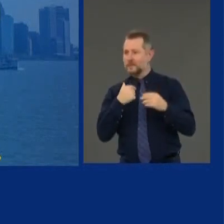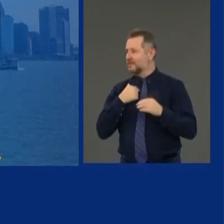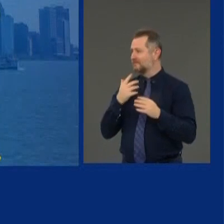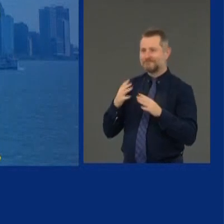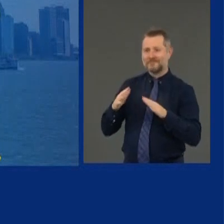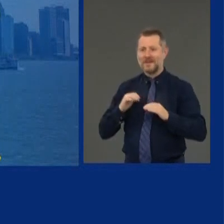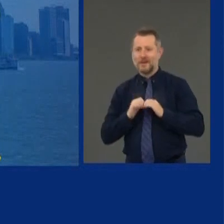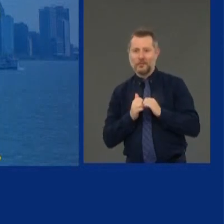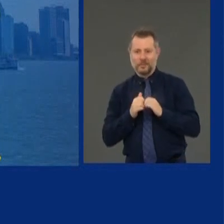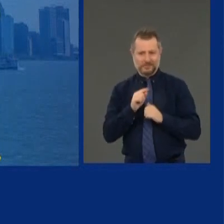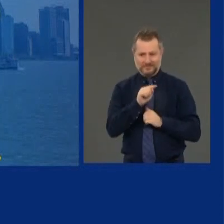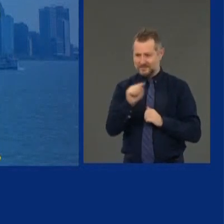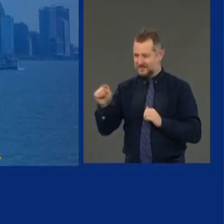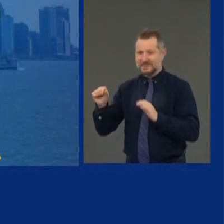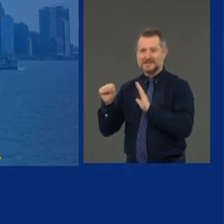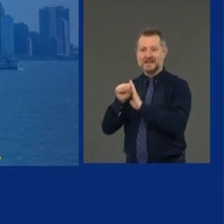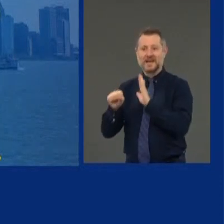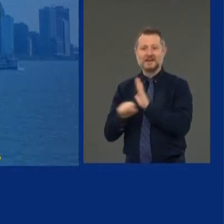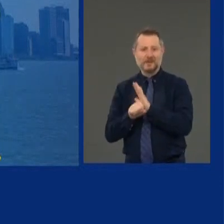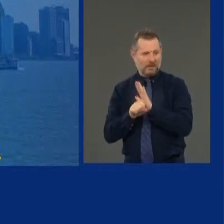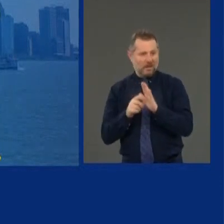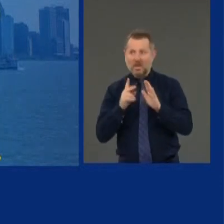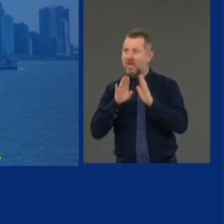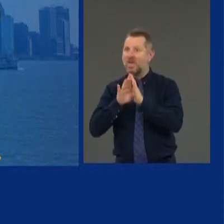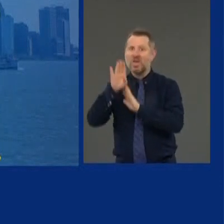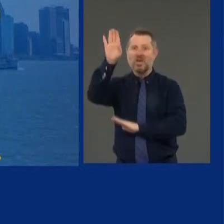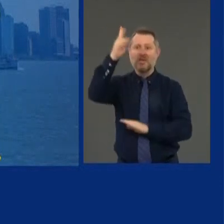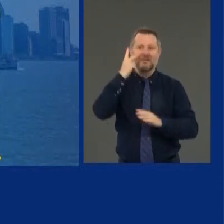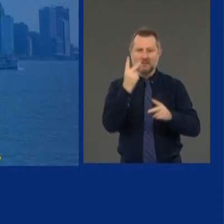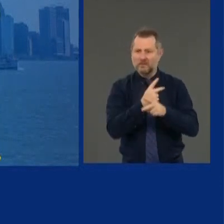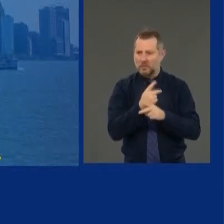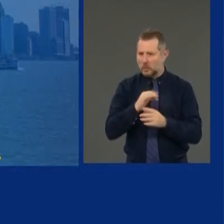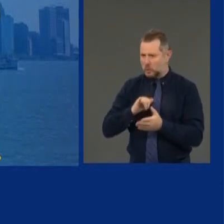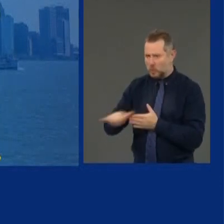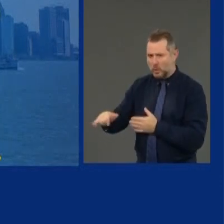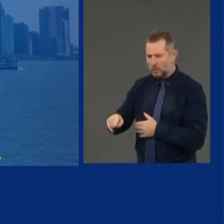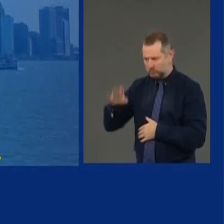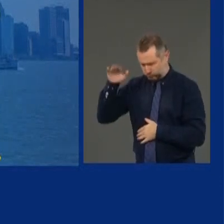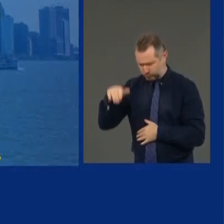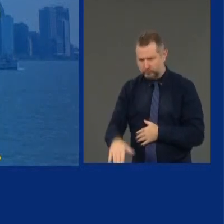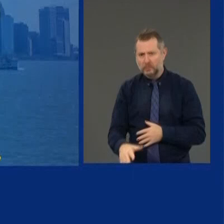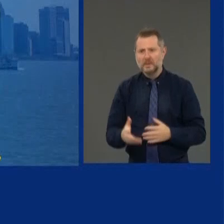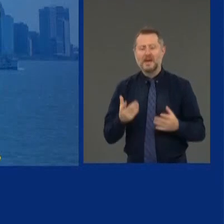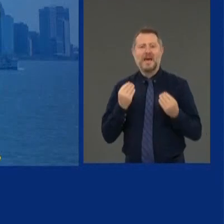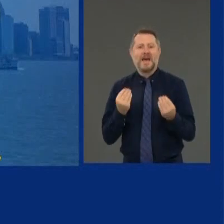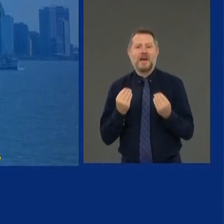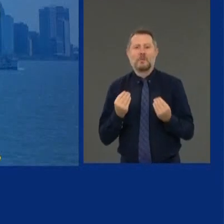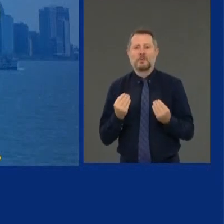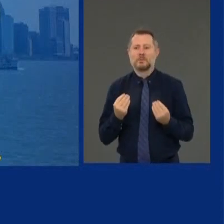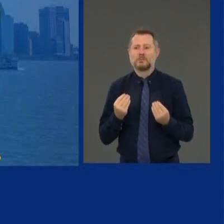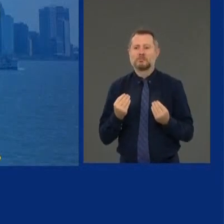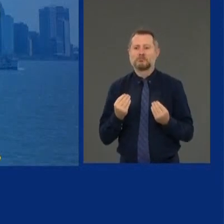HOW DID THEY DO THAT? I HOPE THEY LOOK AROUND AND SAY,